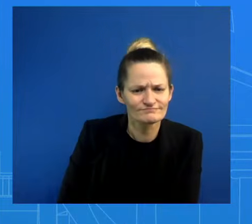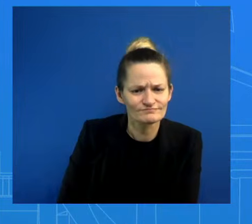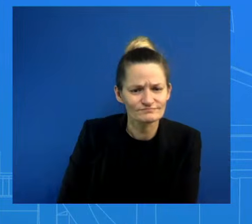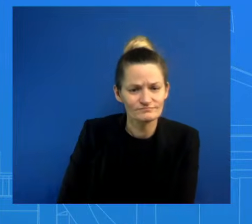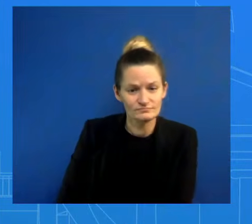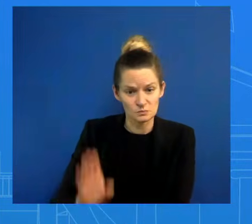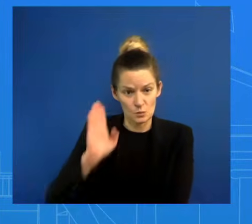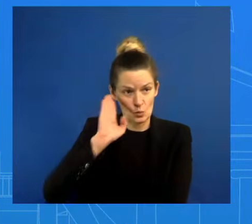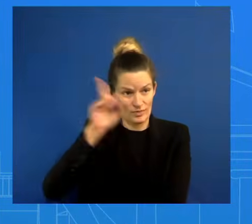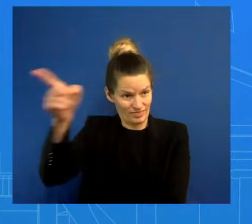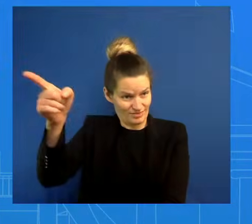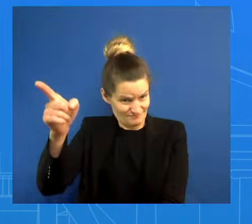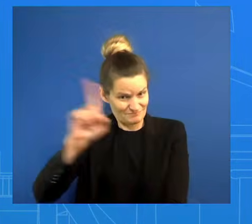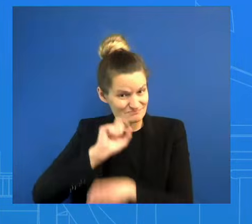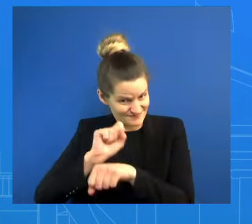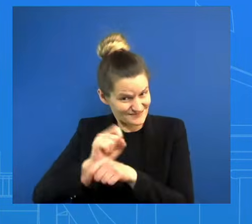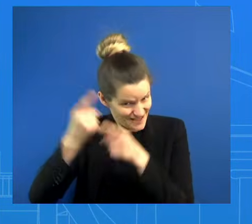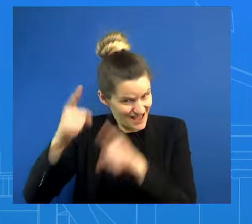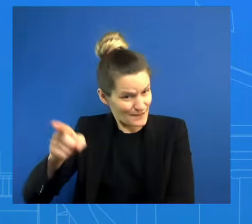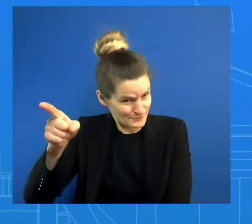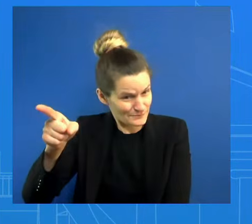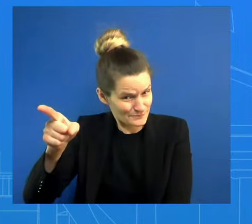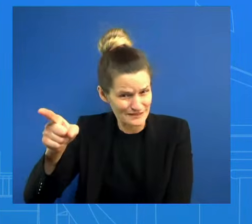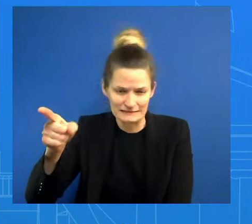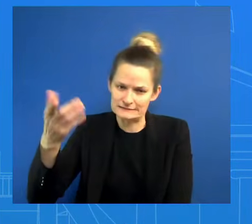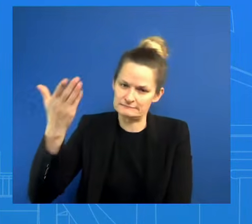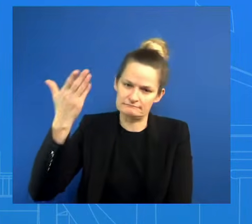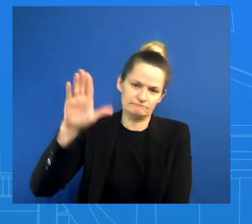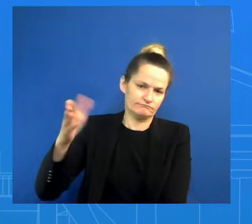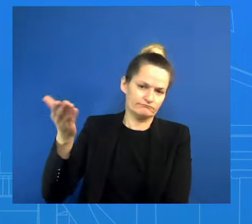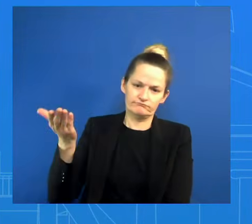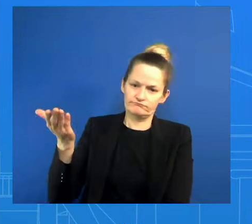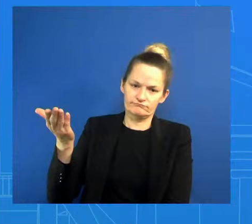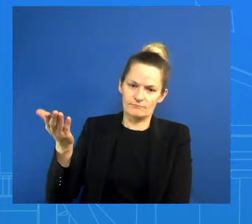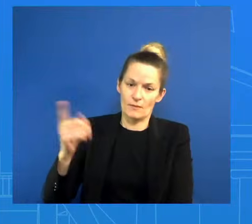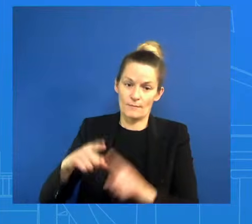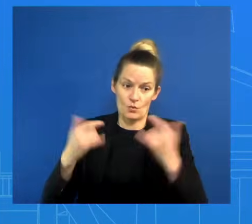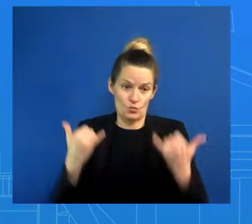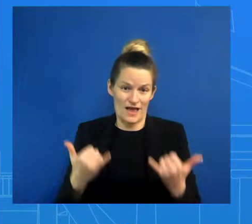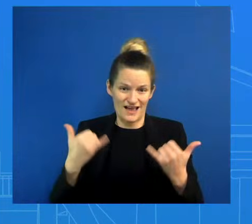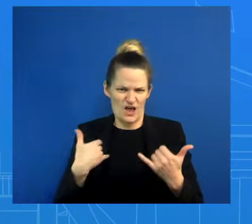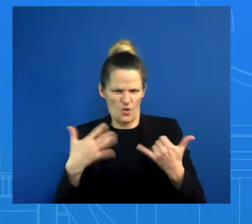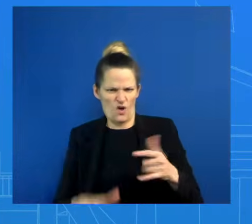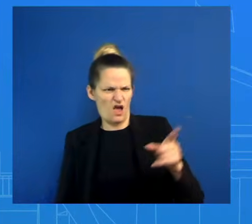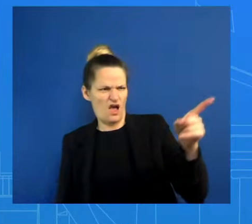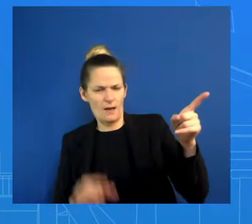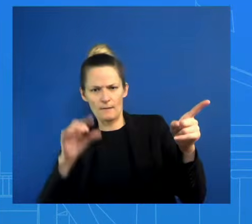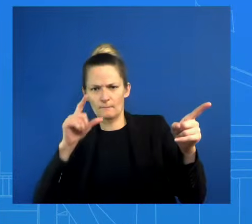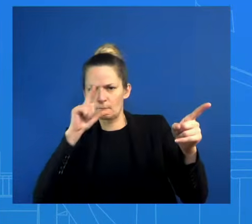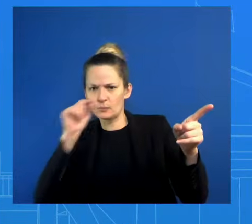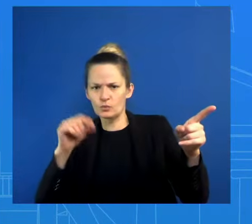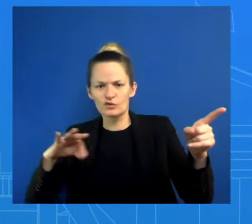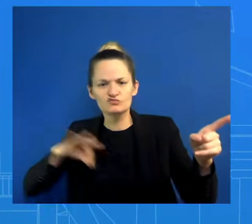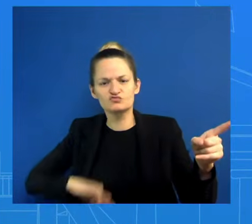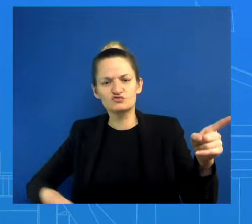on limiting Putin's ability to profit from rising prices to fund his illegal war, while promoting stable --